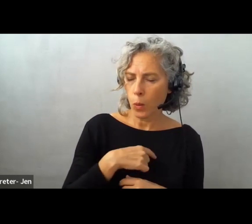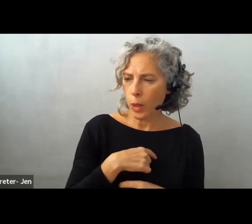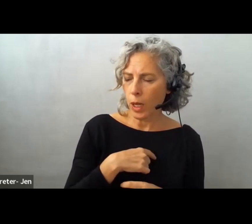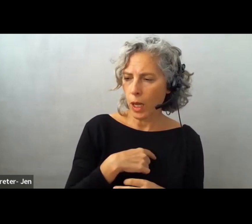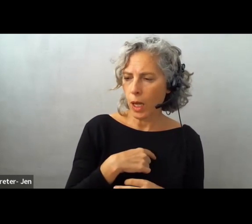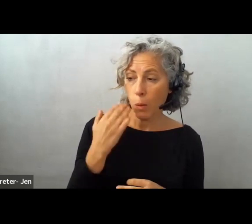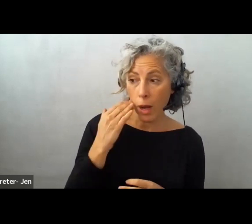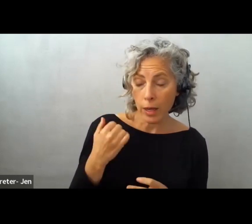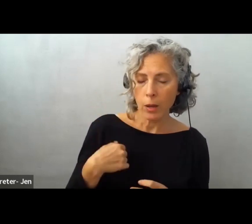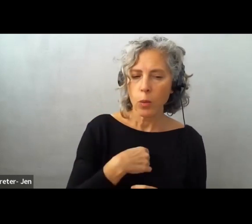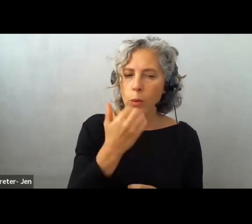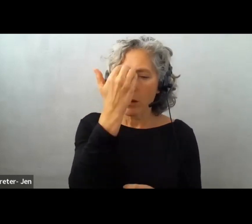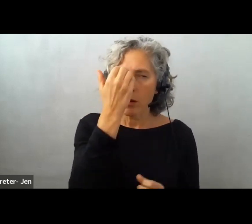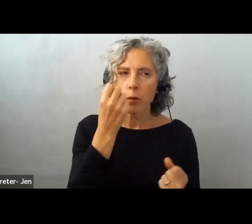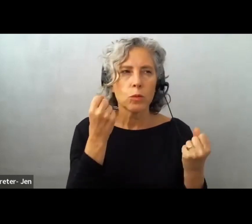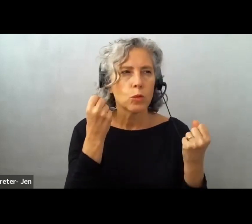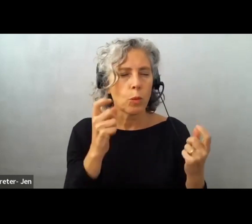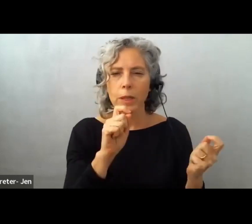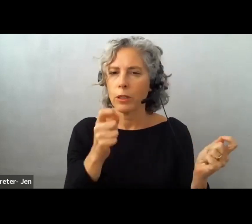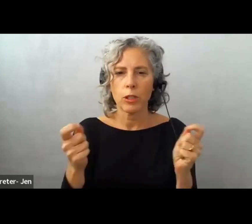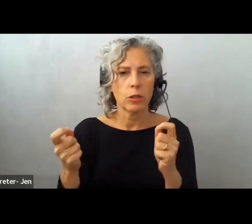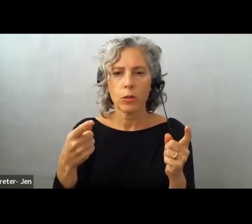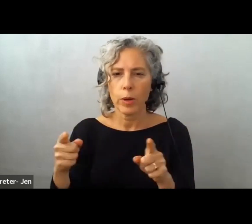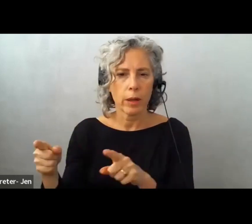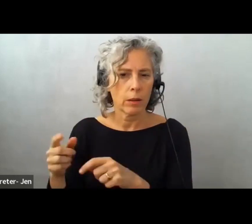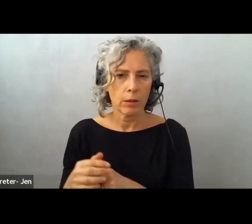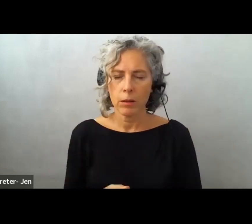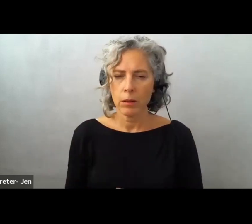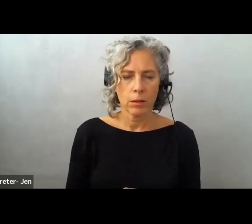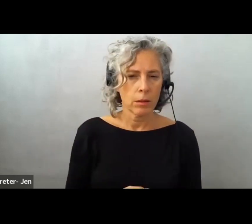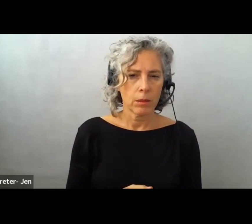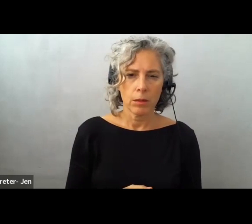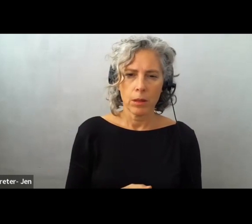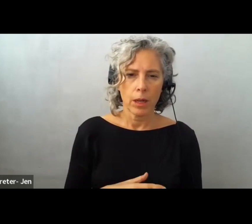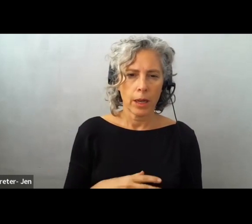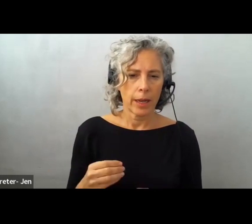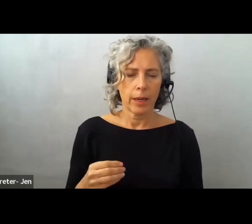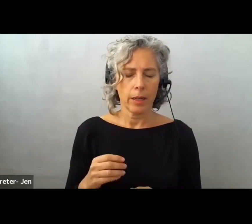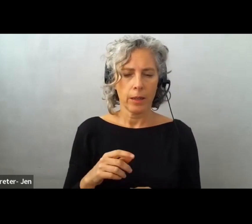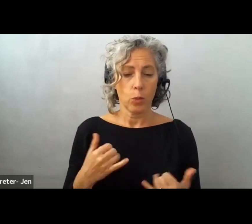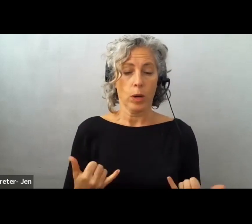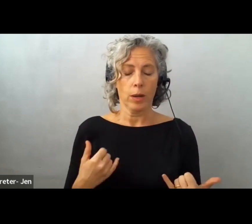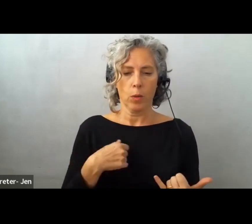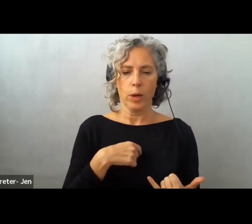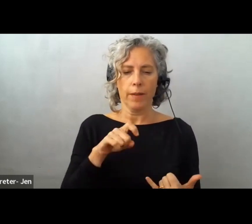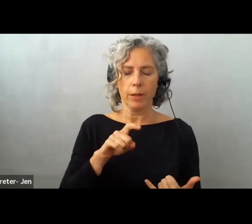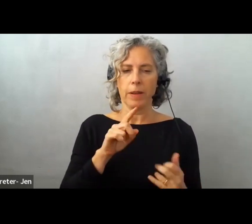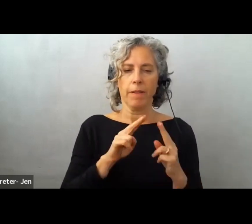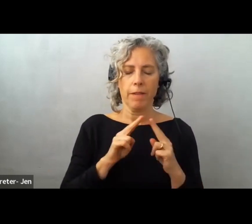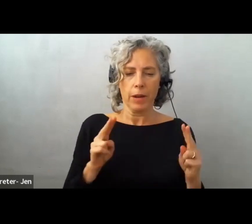there are so many changes happening, that this is a moment in which we need to be really, really mindful paying attention